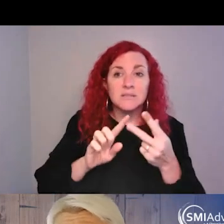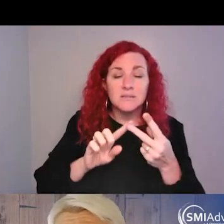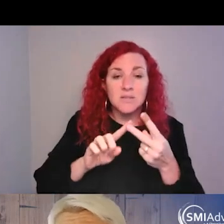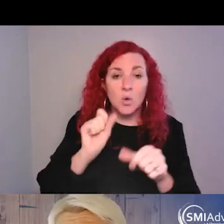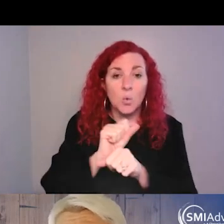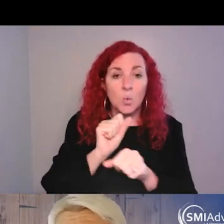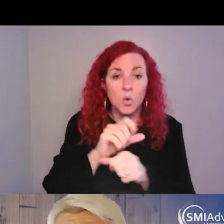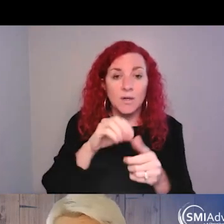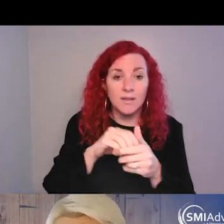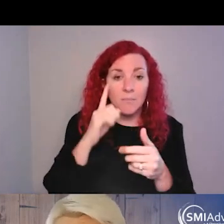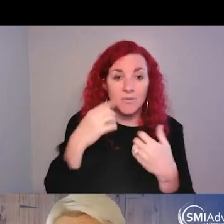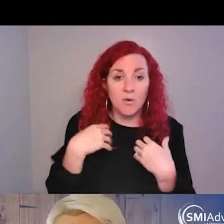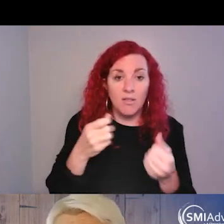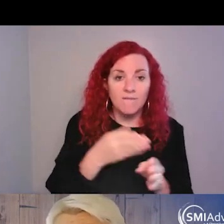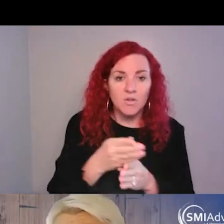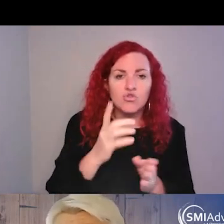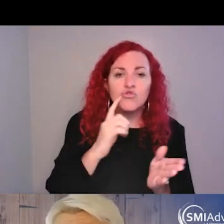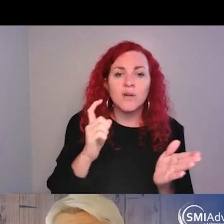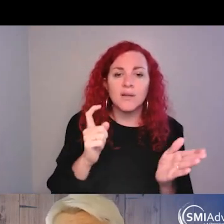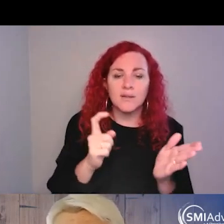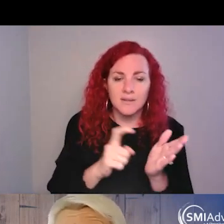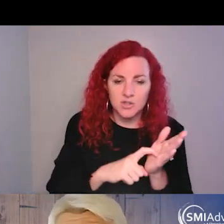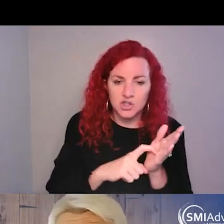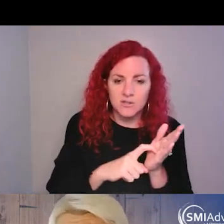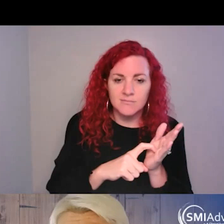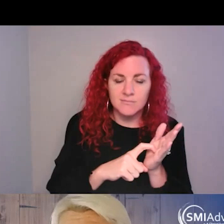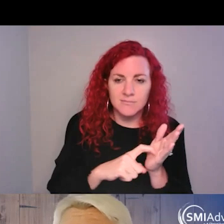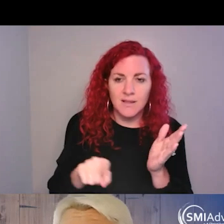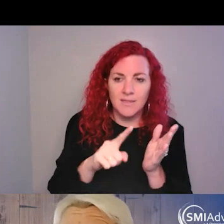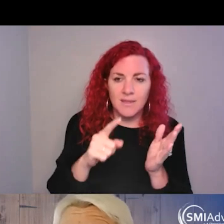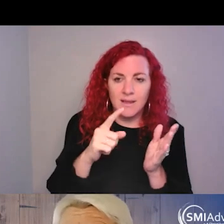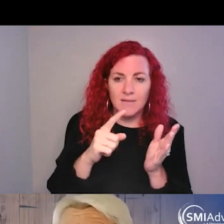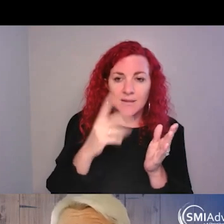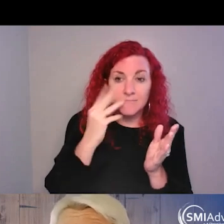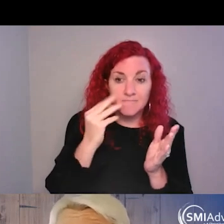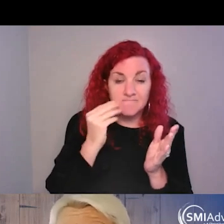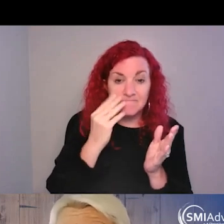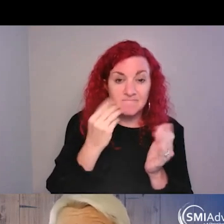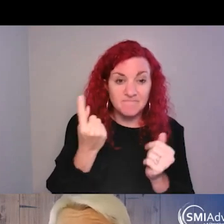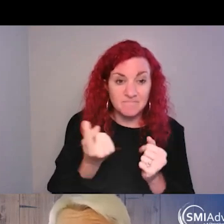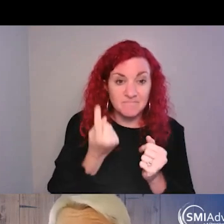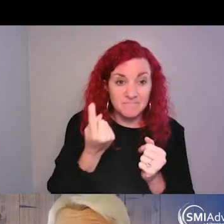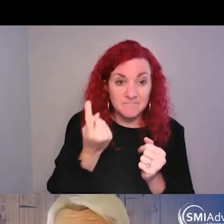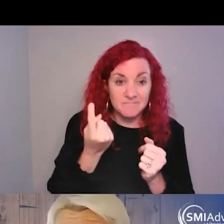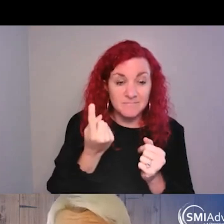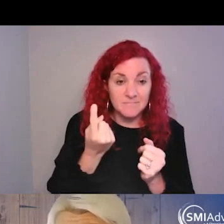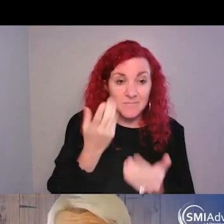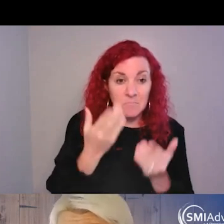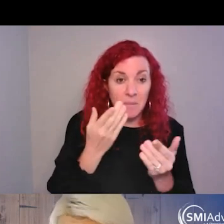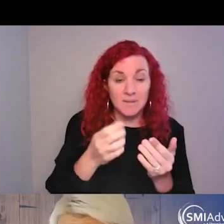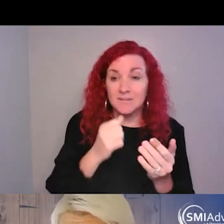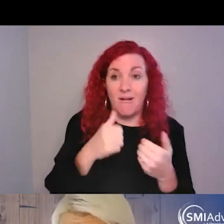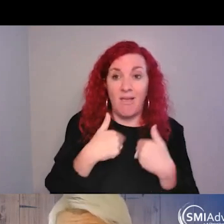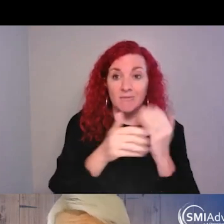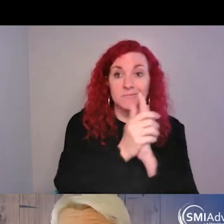AND THE RECOGNITION THEY HAVE GONE THROUGH SOMETHING.